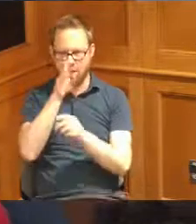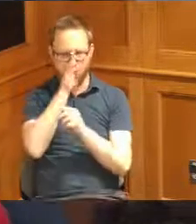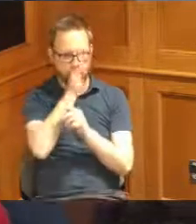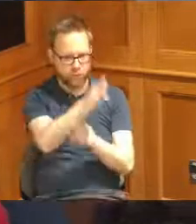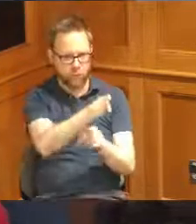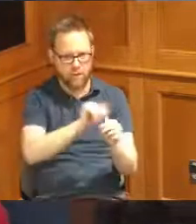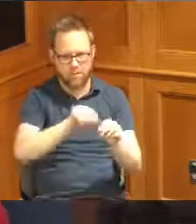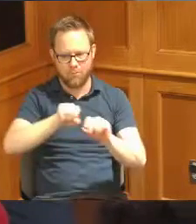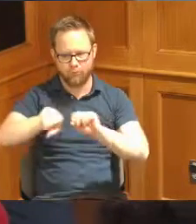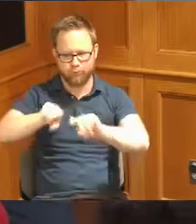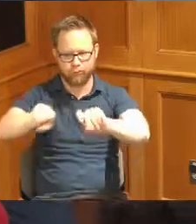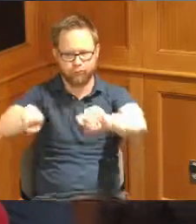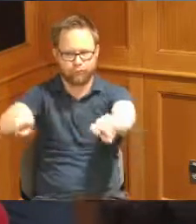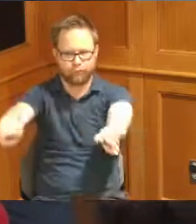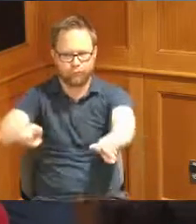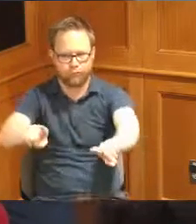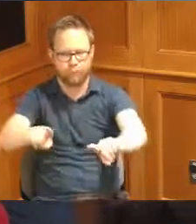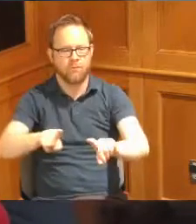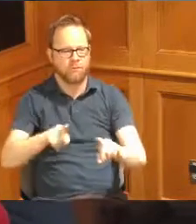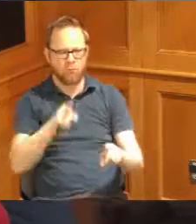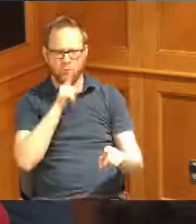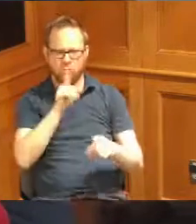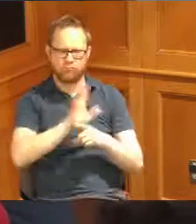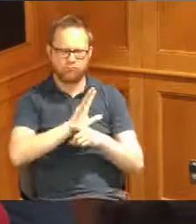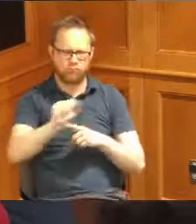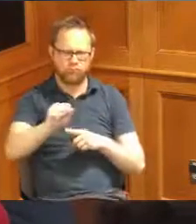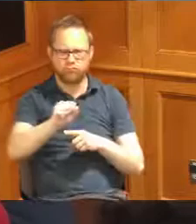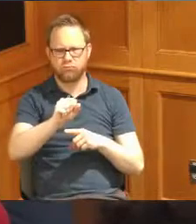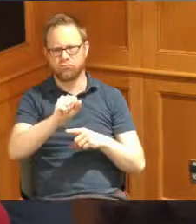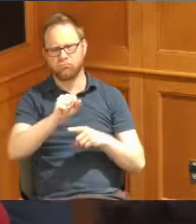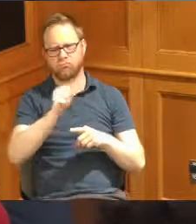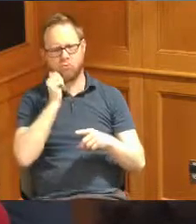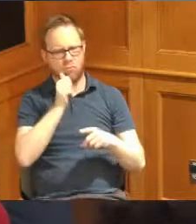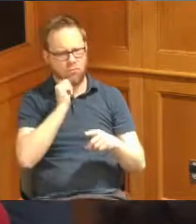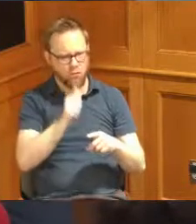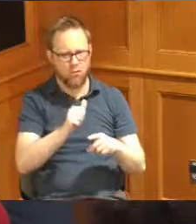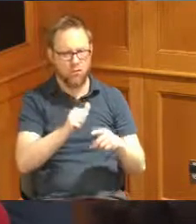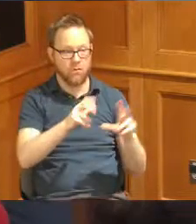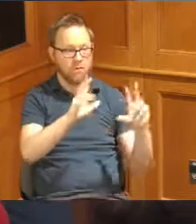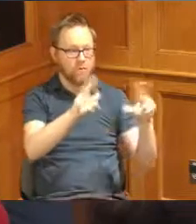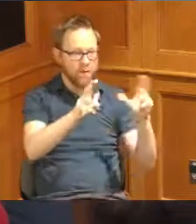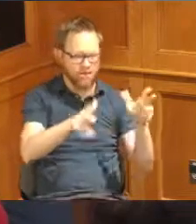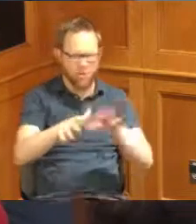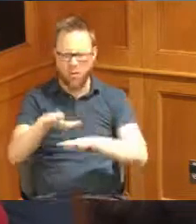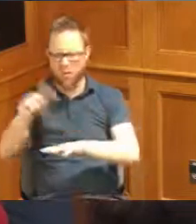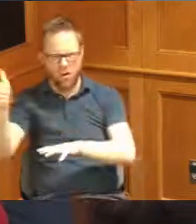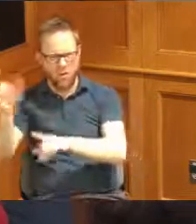else just just a phenomenal kid on and off the floor just honored to be able to coach